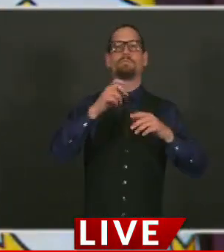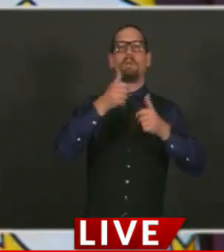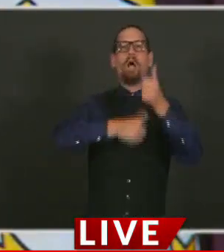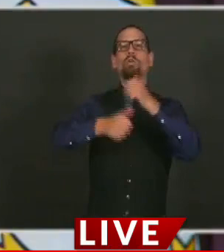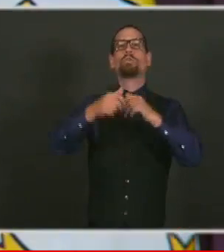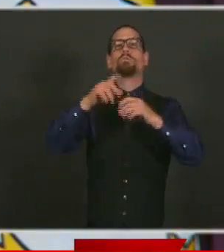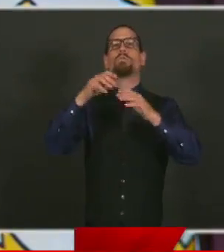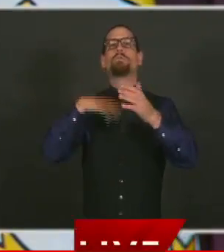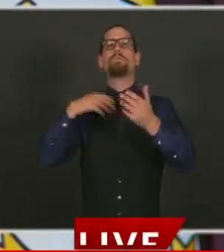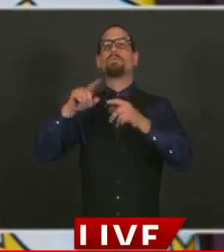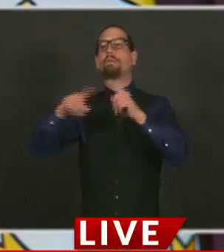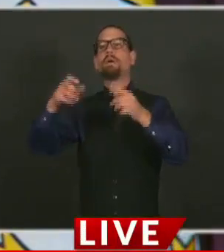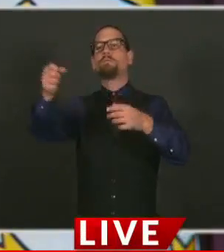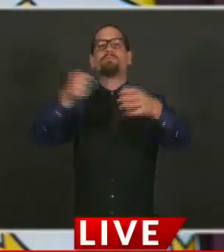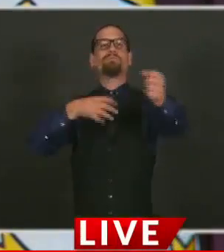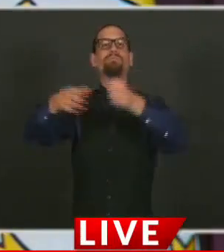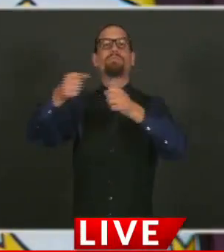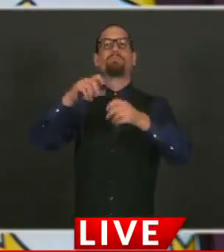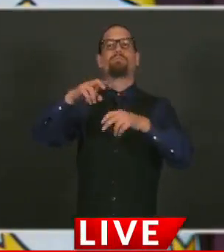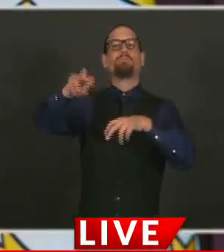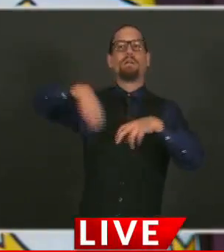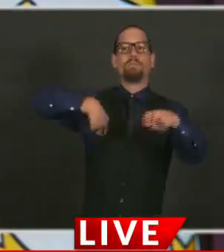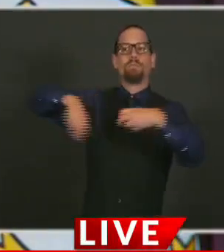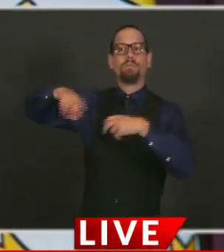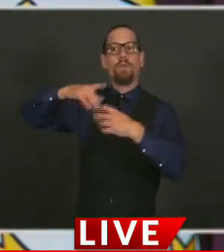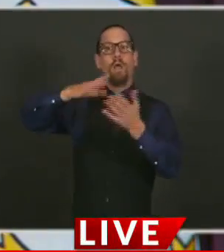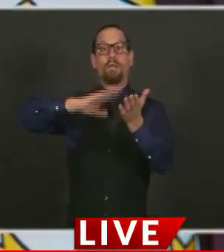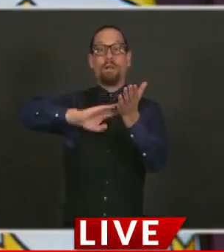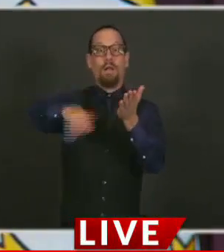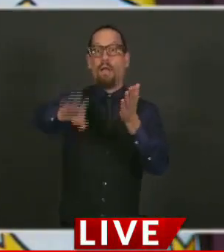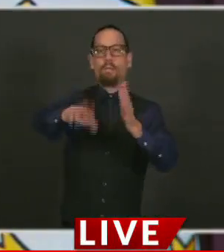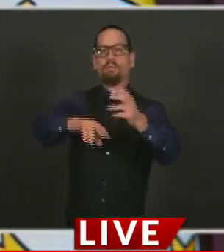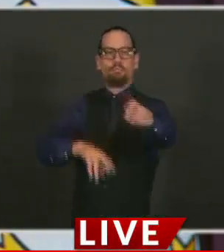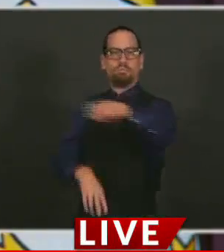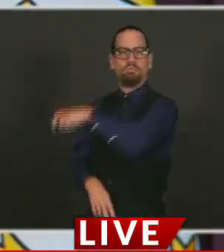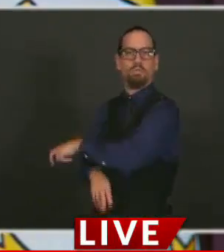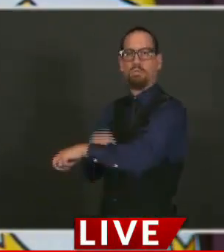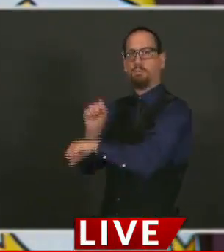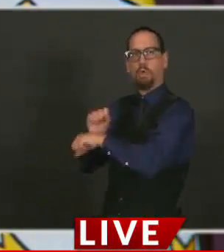TRACERS WAS BY PULLING FROM OTHER AREAS OF STATE GOVERNMENT AND HAVING THEM DO CONTACT TRACING.